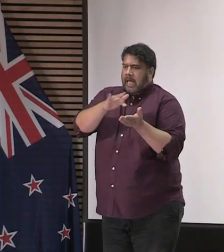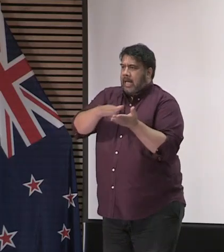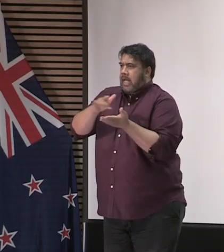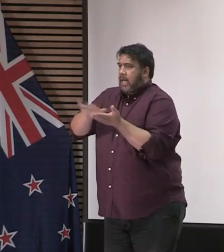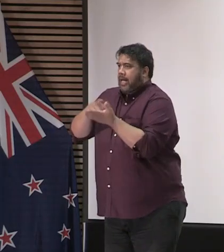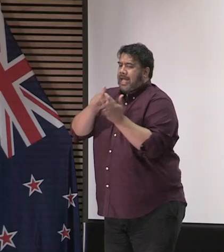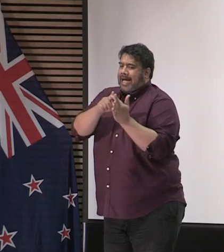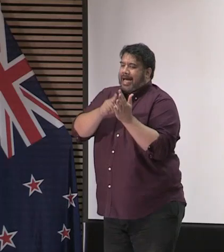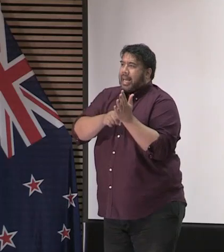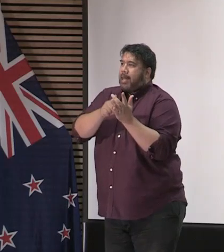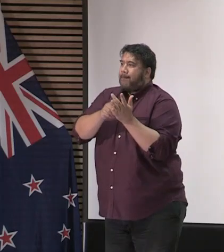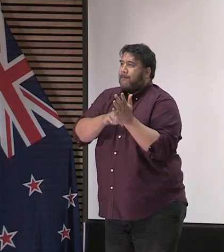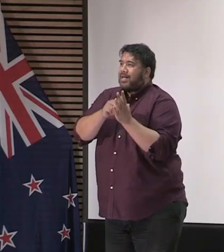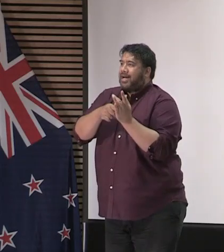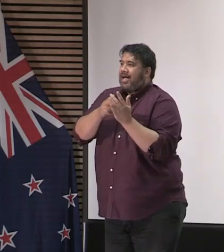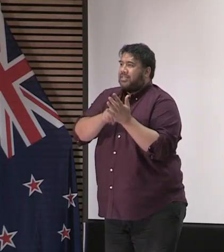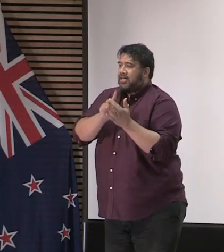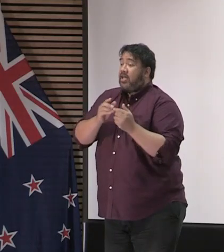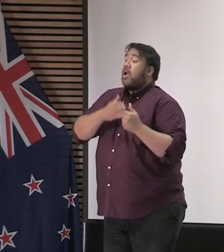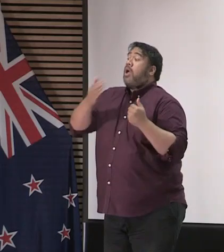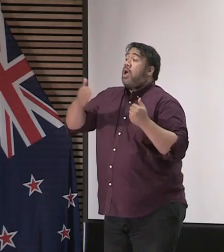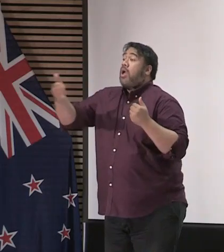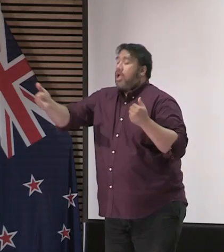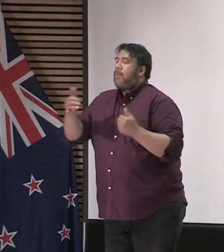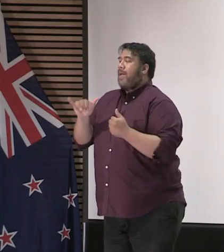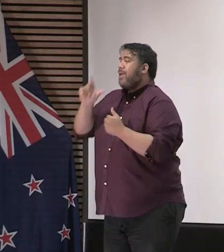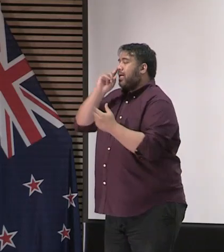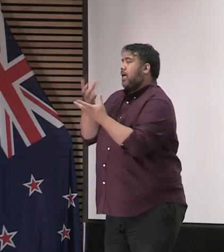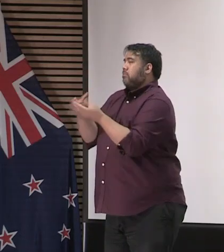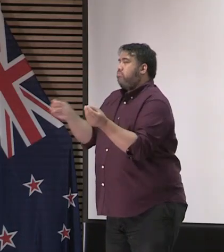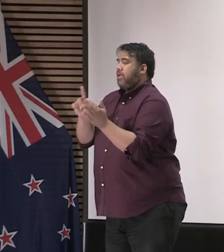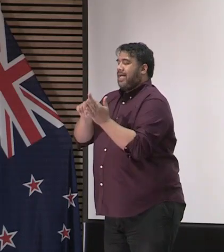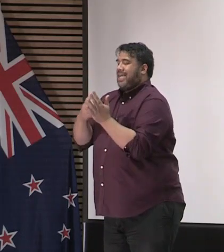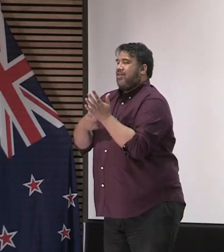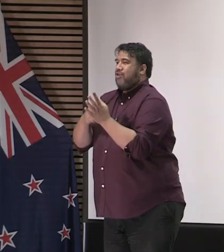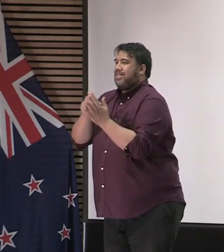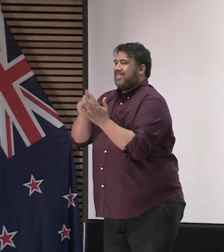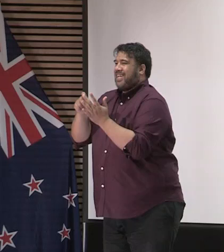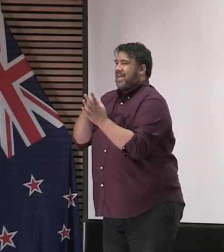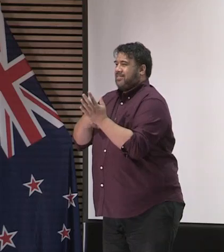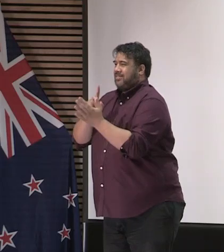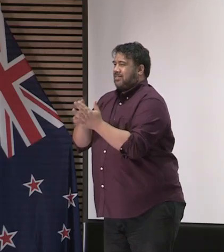domain tain the physical